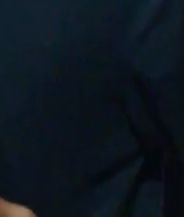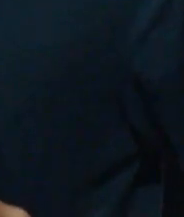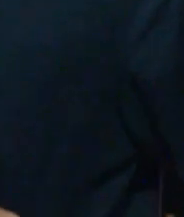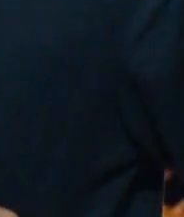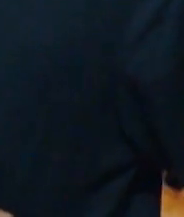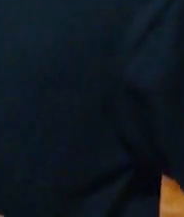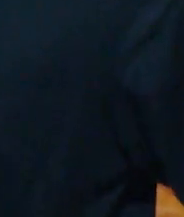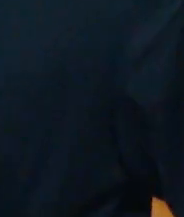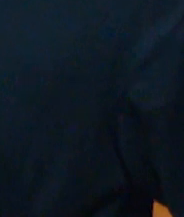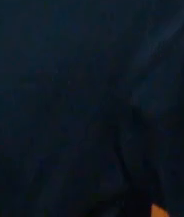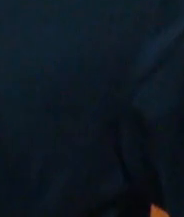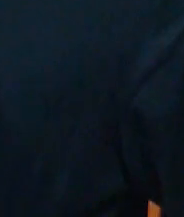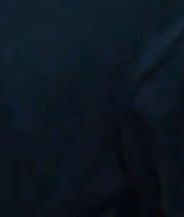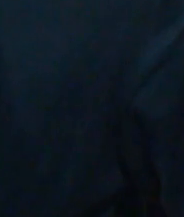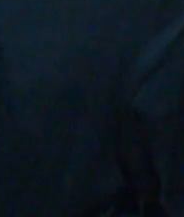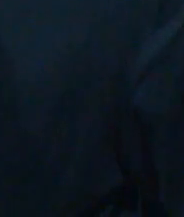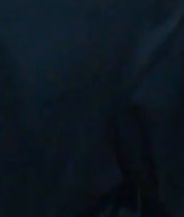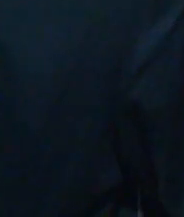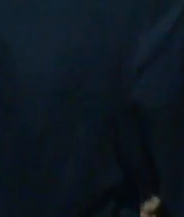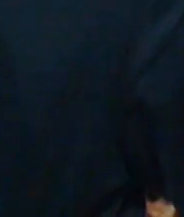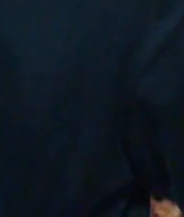I got my heart on alone.#